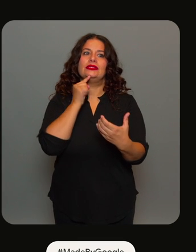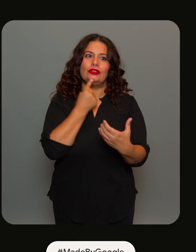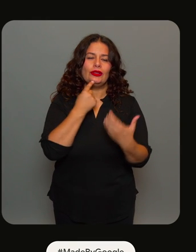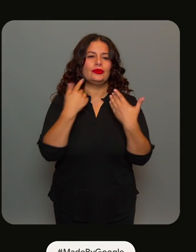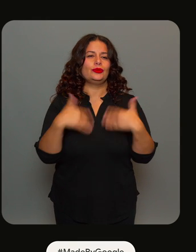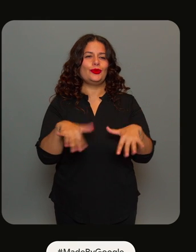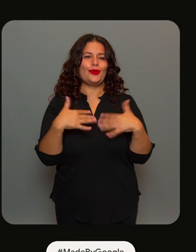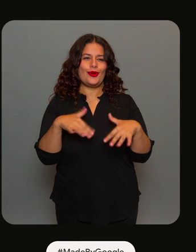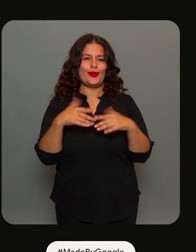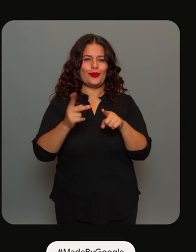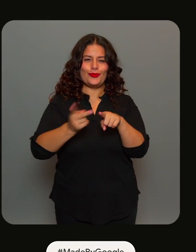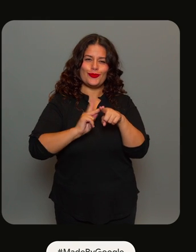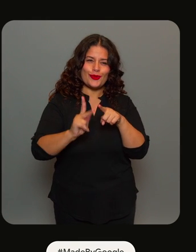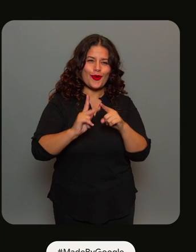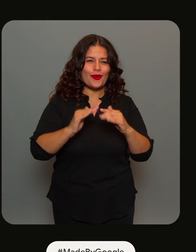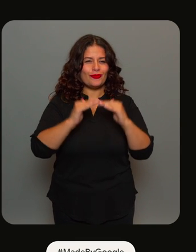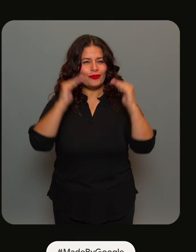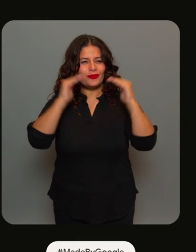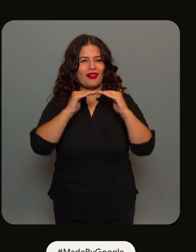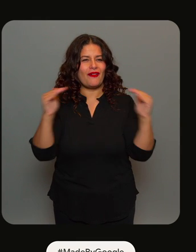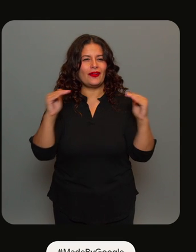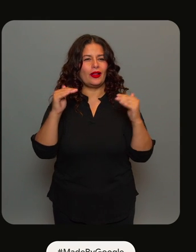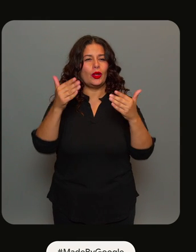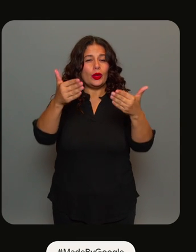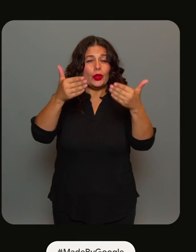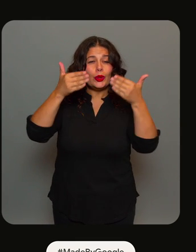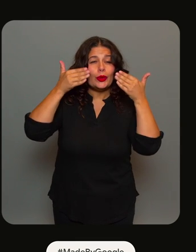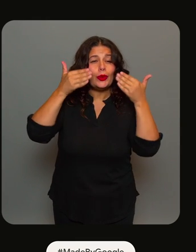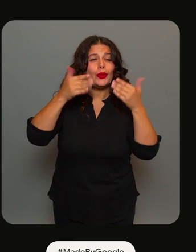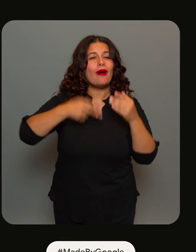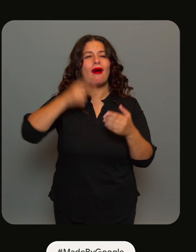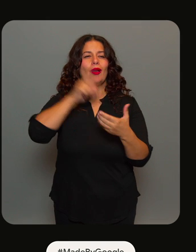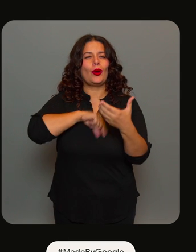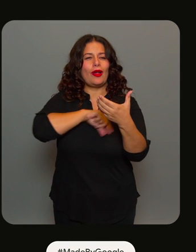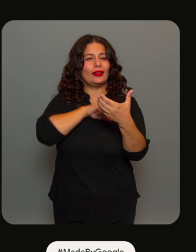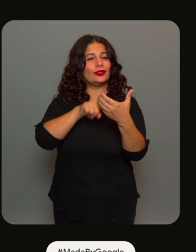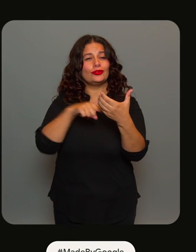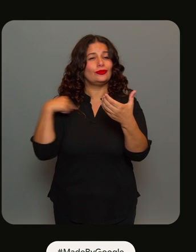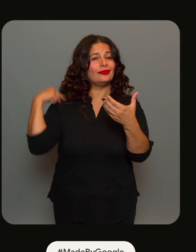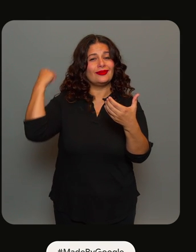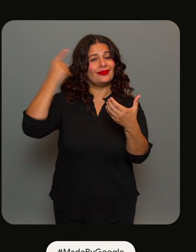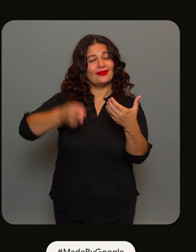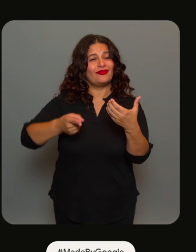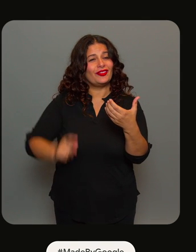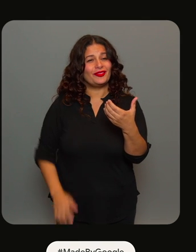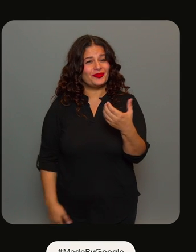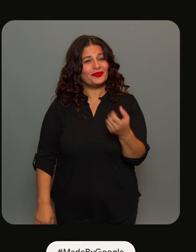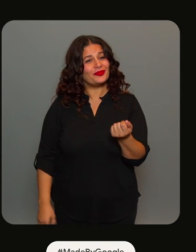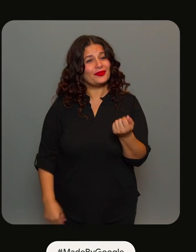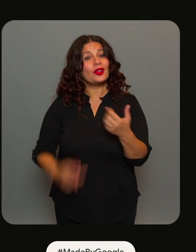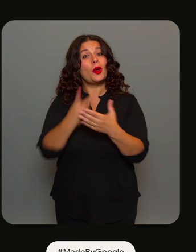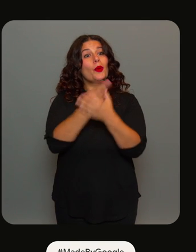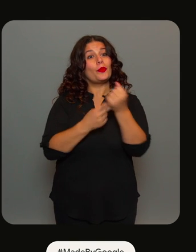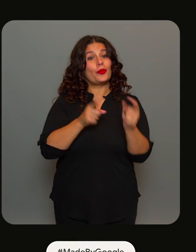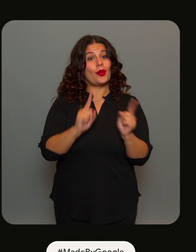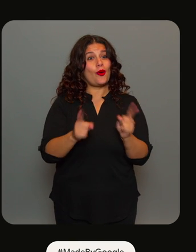with the highest quality zoom on a smartphone yet. Pixel 7 and Pixel 7 Pro are the pinnacle of Pixel helpfulness,